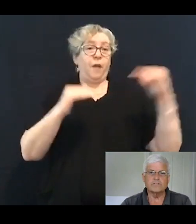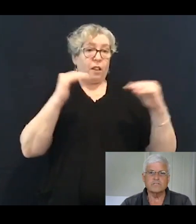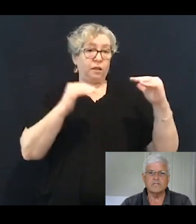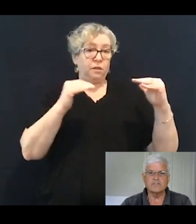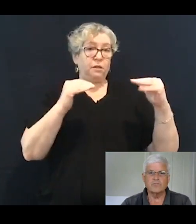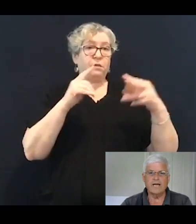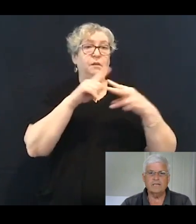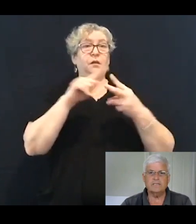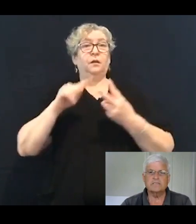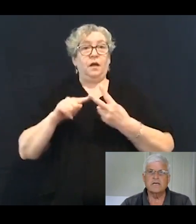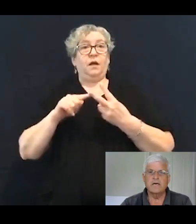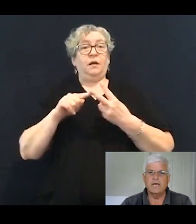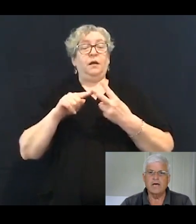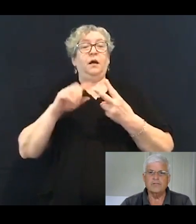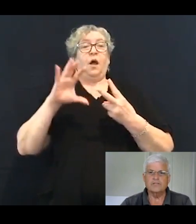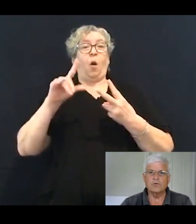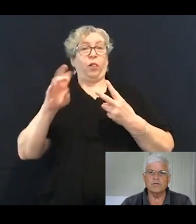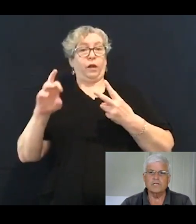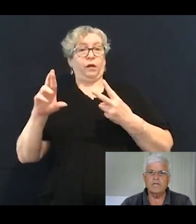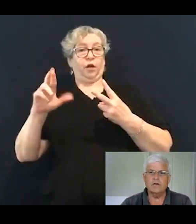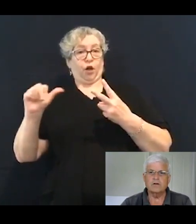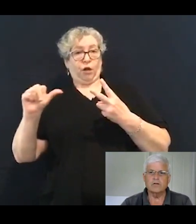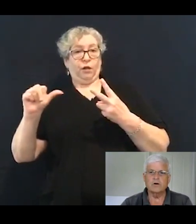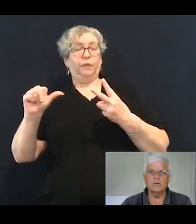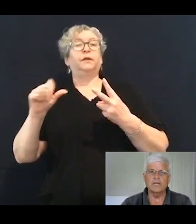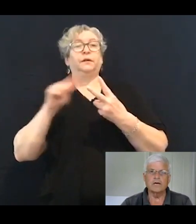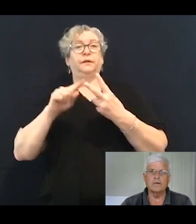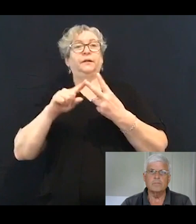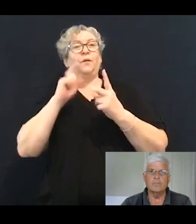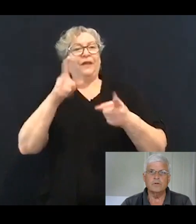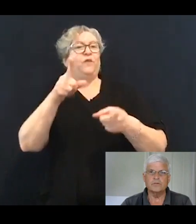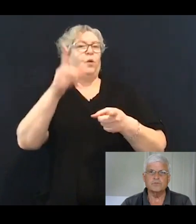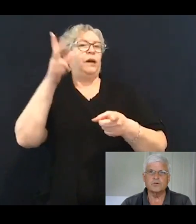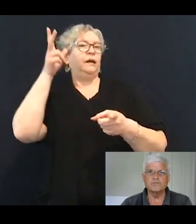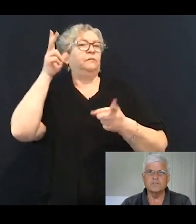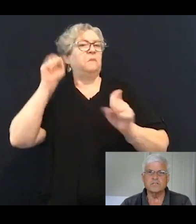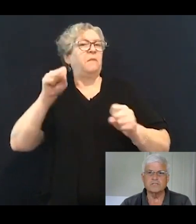And this organ here, the cochlea, subserves the sense of hearing.